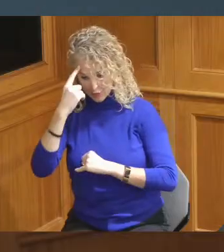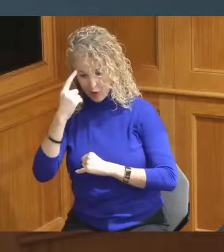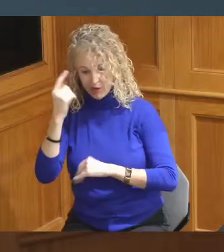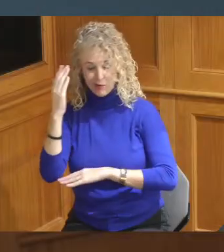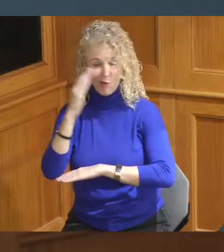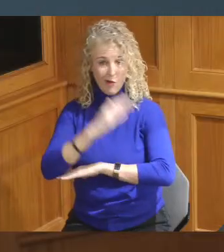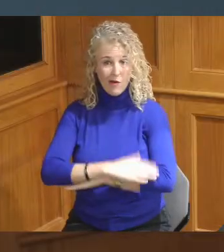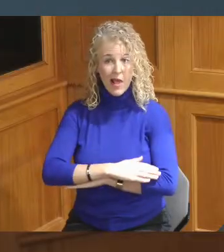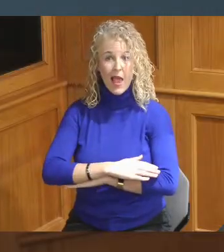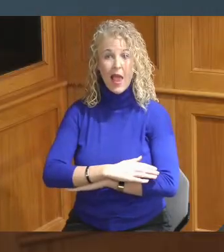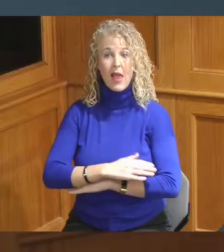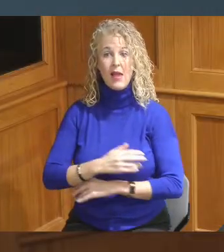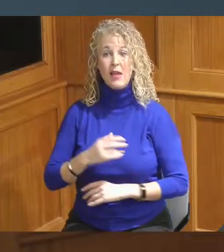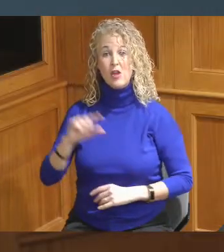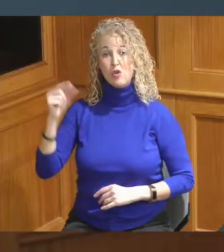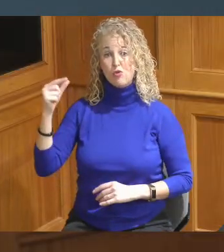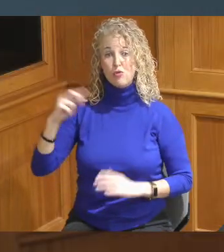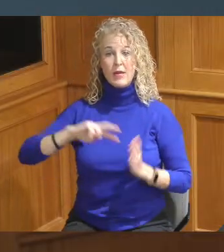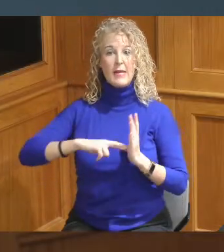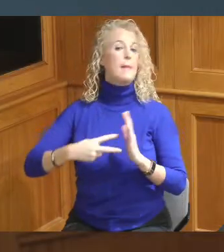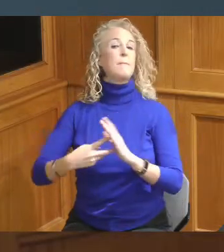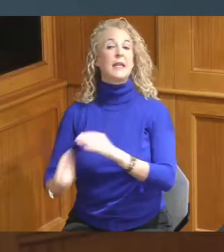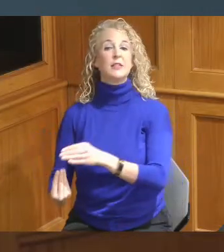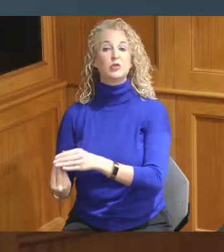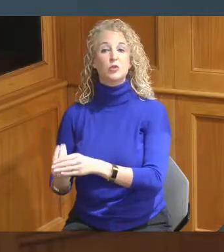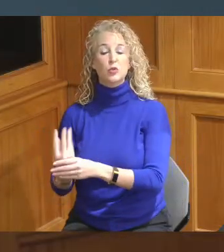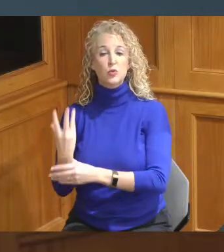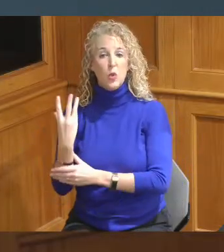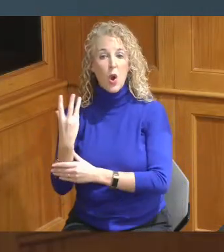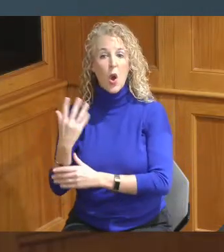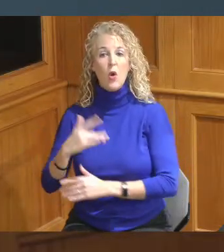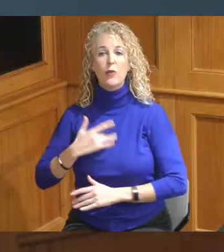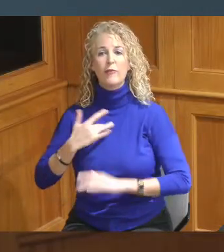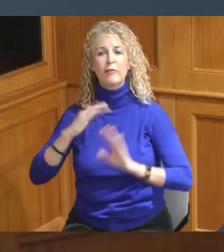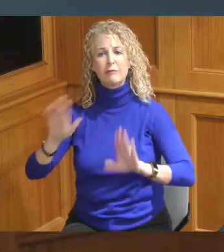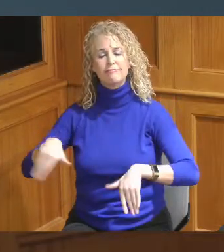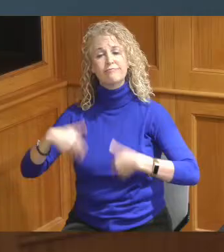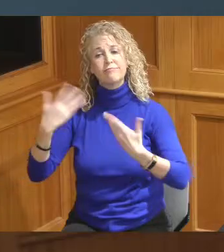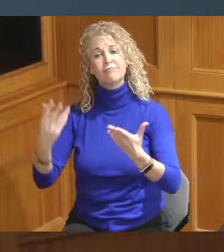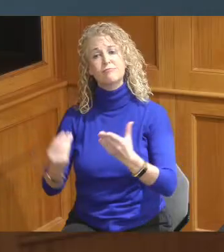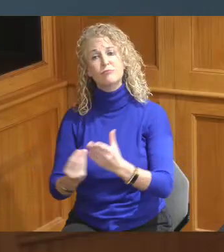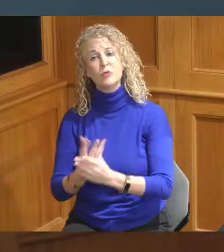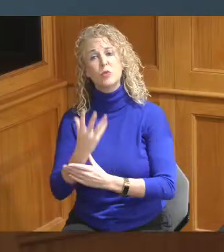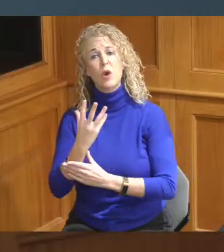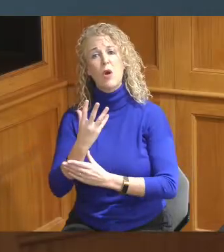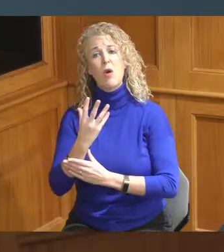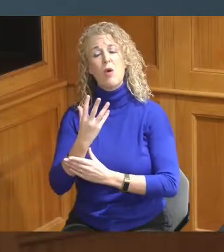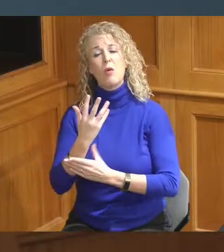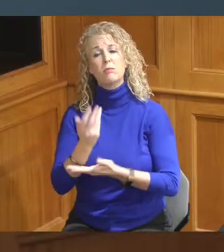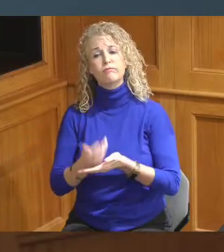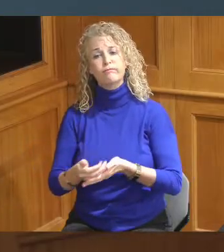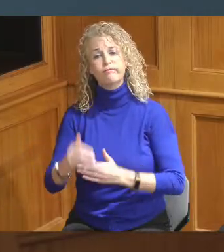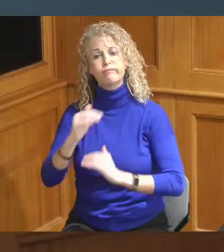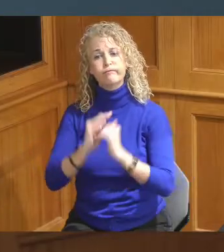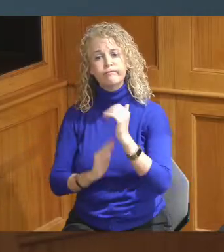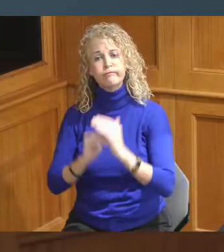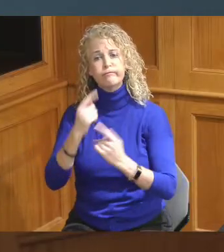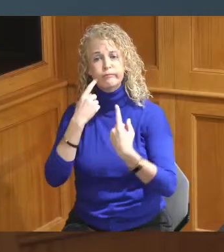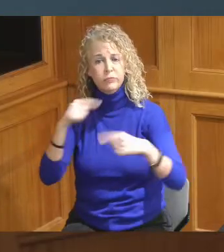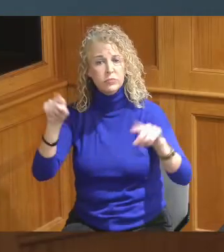And green stands for growth, regrowth, renewal, prosperity. And right now we're in a difficult